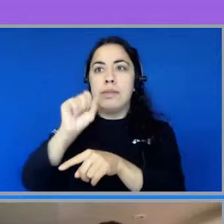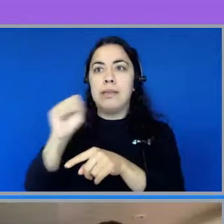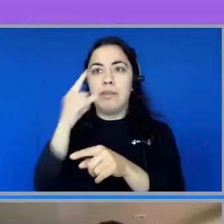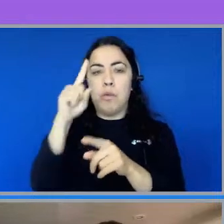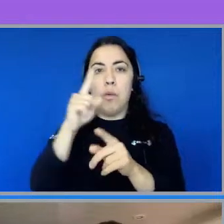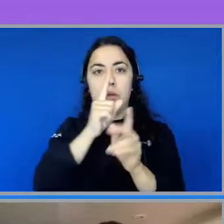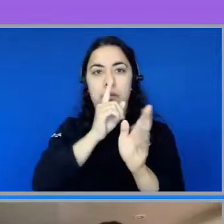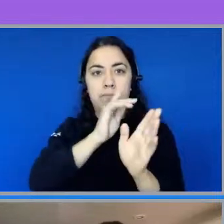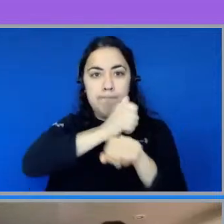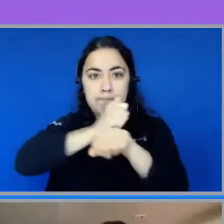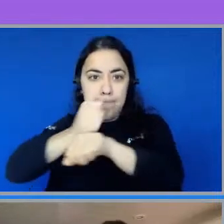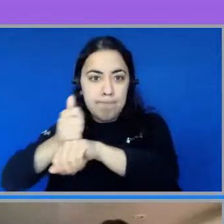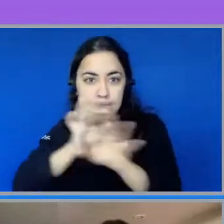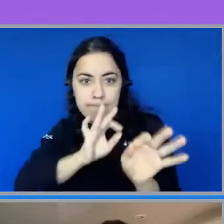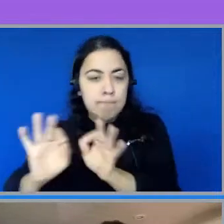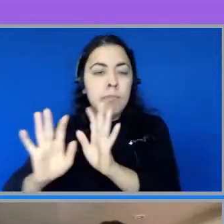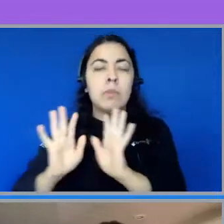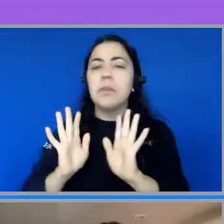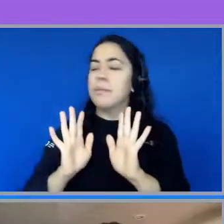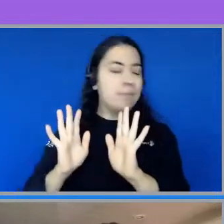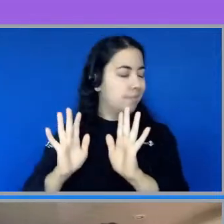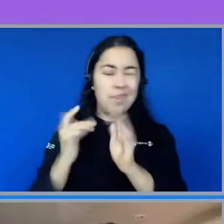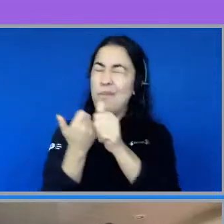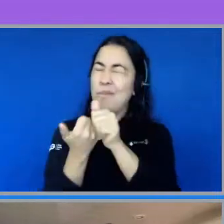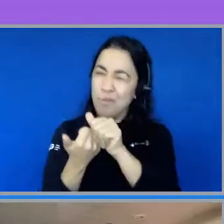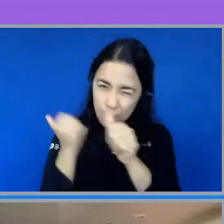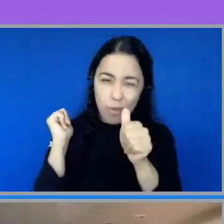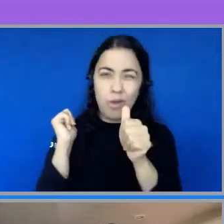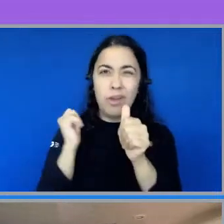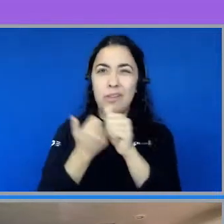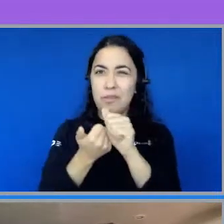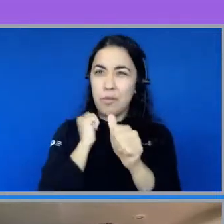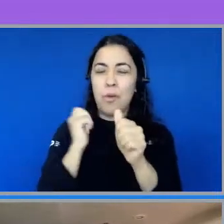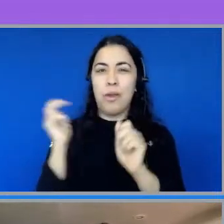arrange it. We really want to